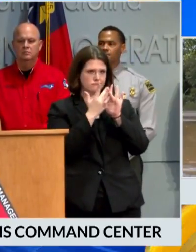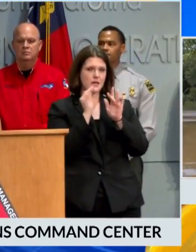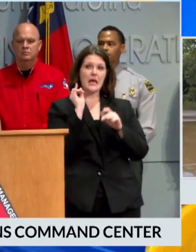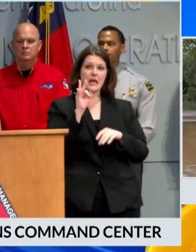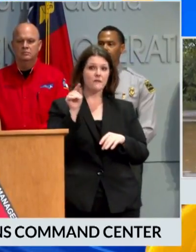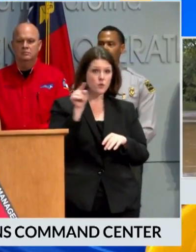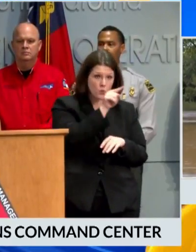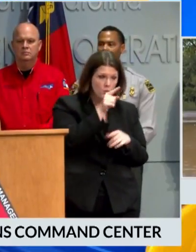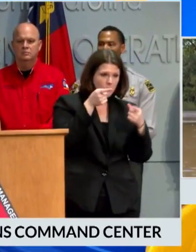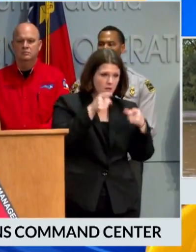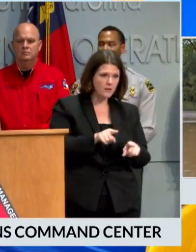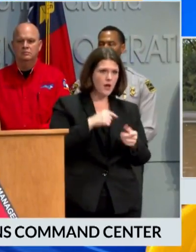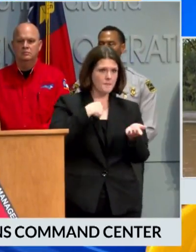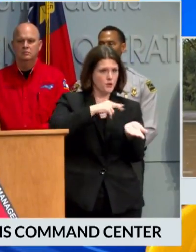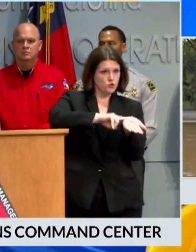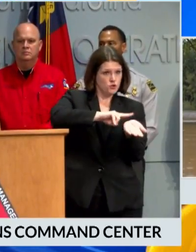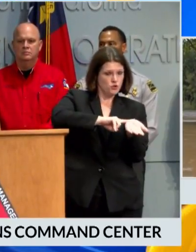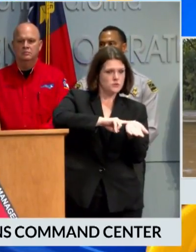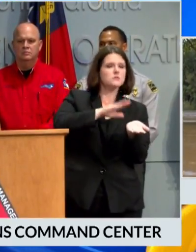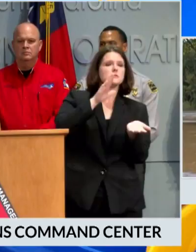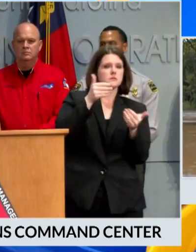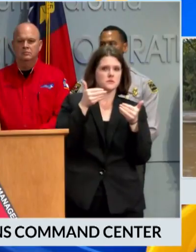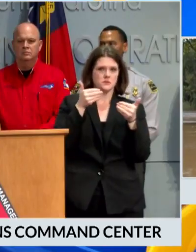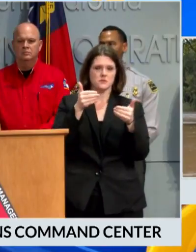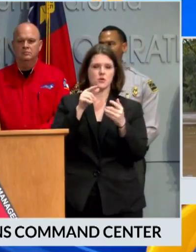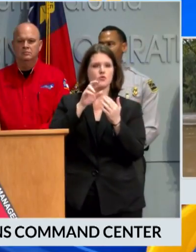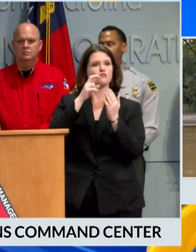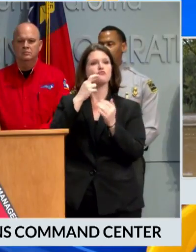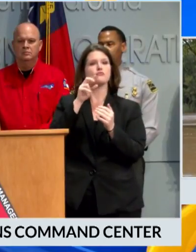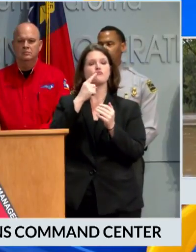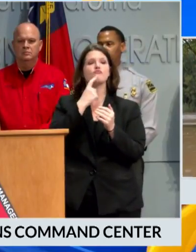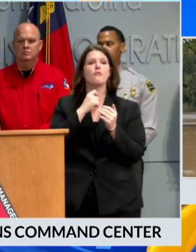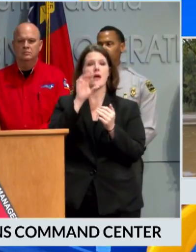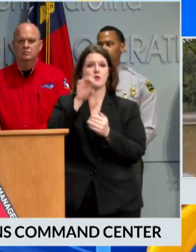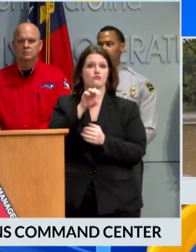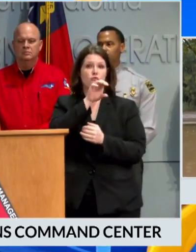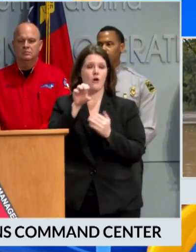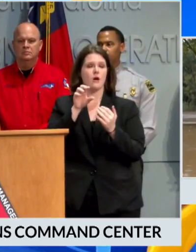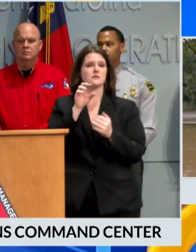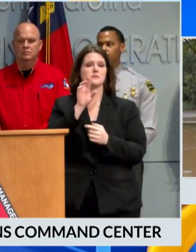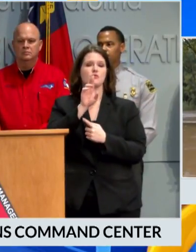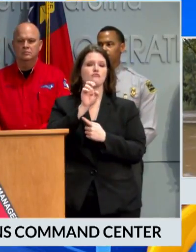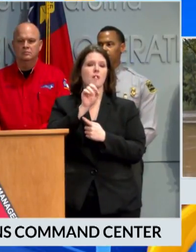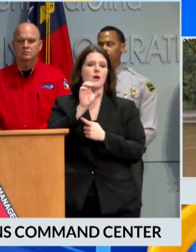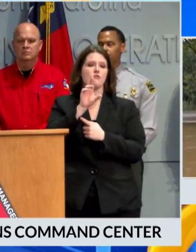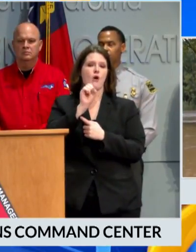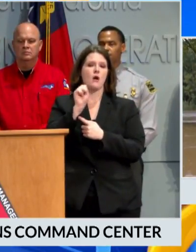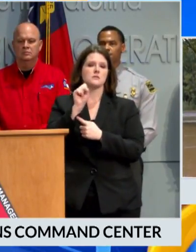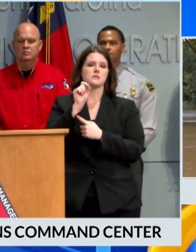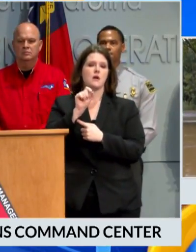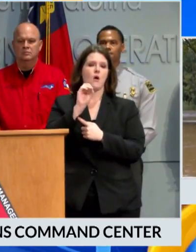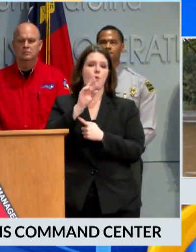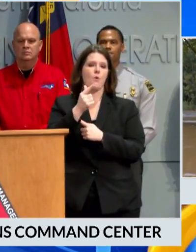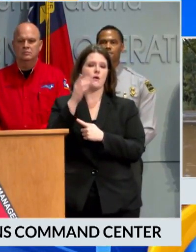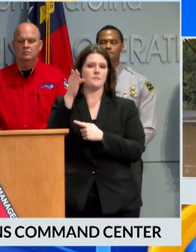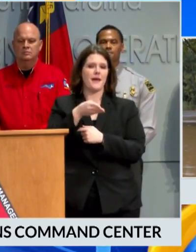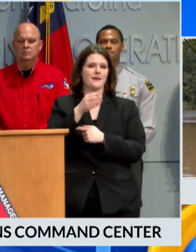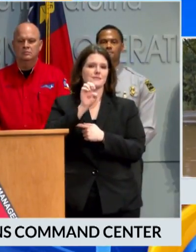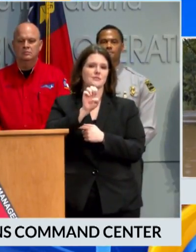WE ARE REQUESTING FOR NURSES WHO MAY BE ABLE TO VOLUNTEER, TO PLEASE RAISE THEIR HAND. IF YOU ARE IN INDIVIDUAL NURSE